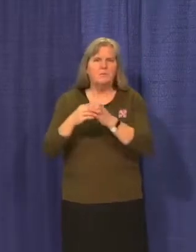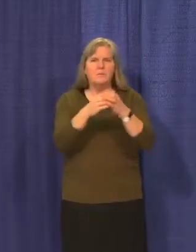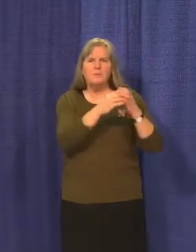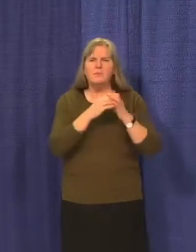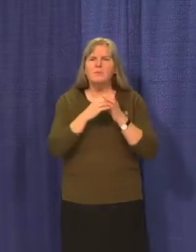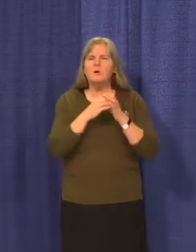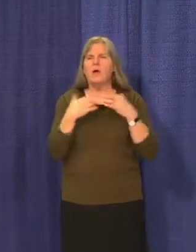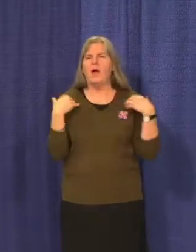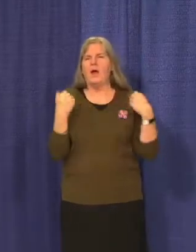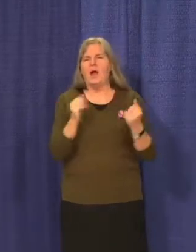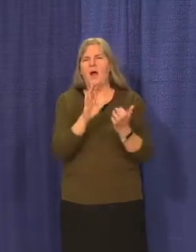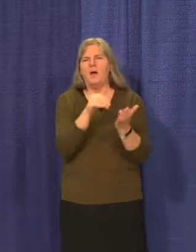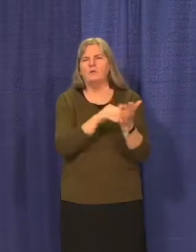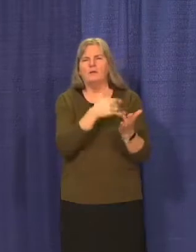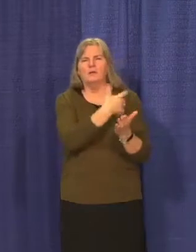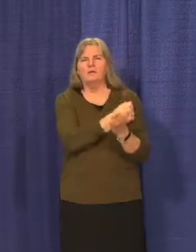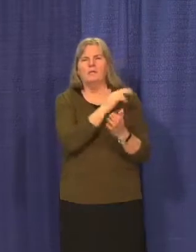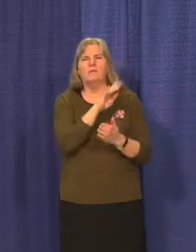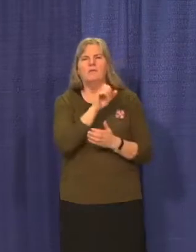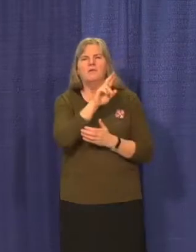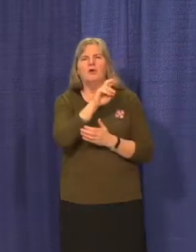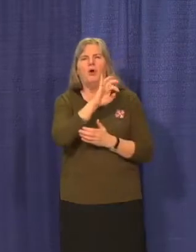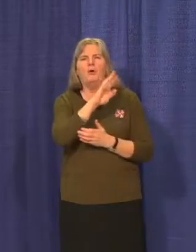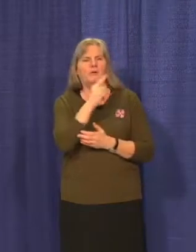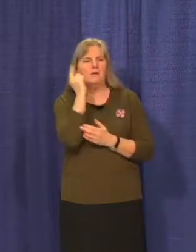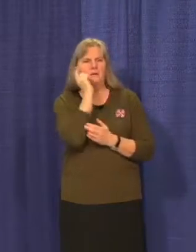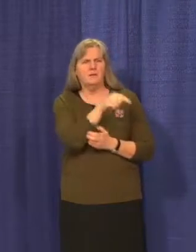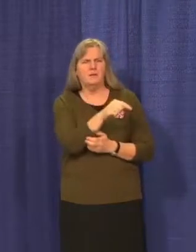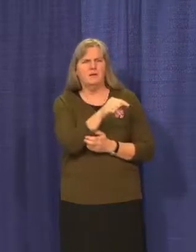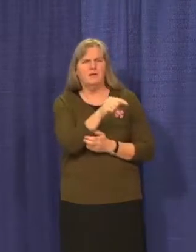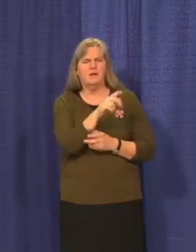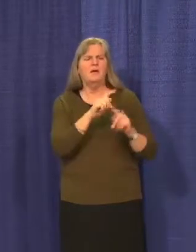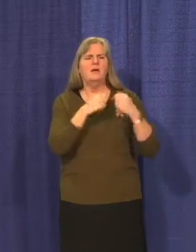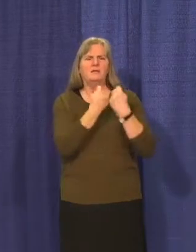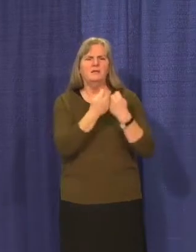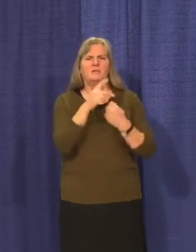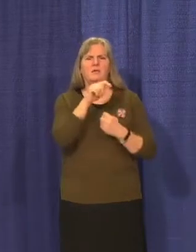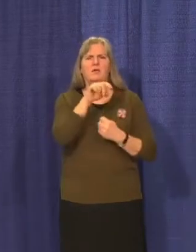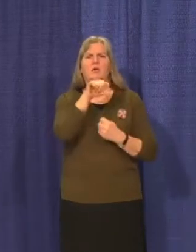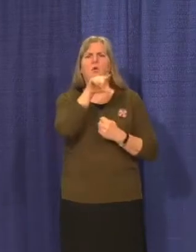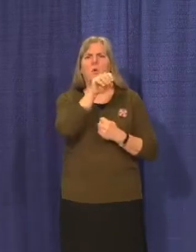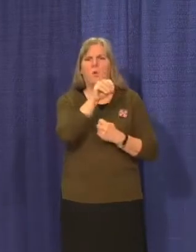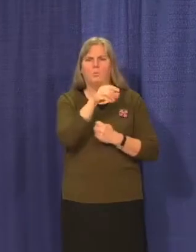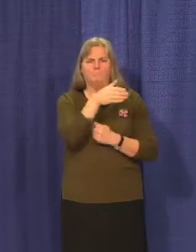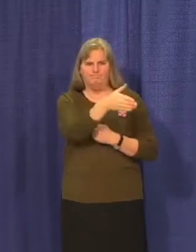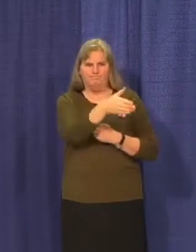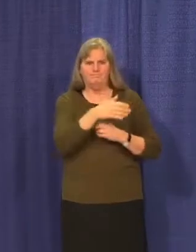Mobile COVID-19 vaccine clinic in Beavercreek Yukon.